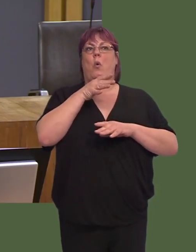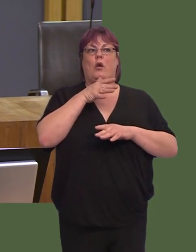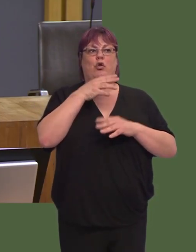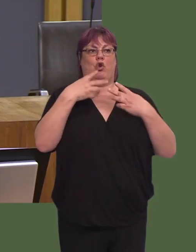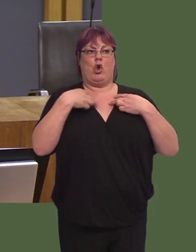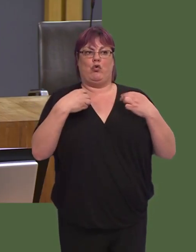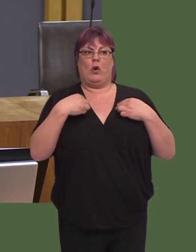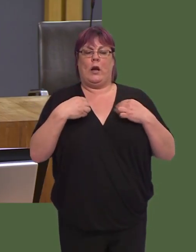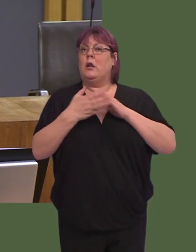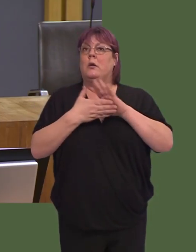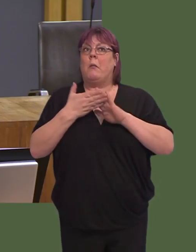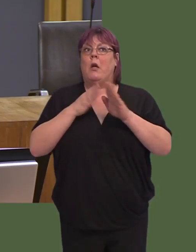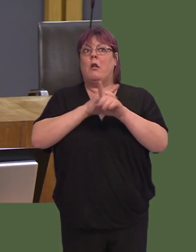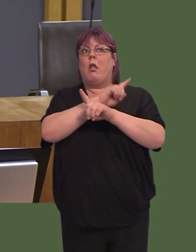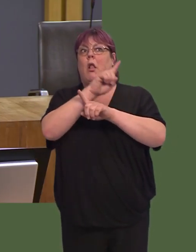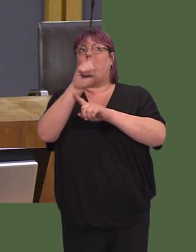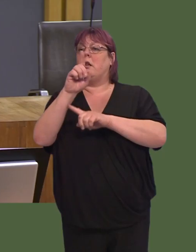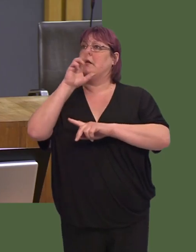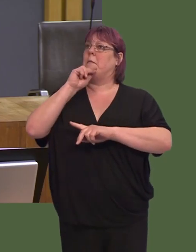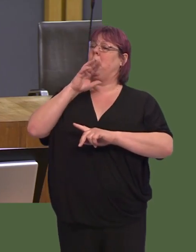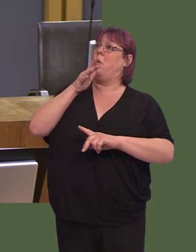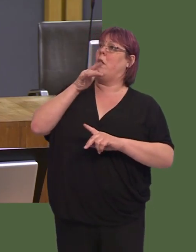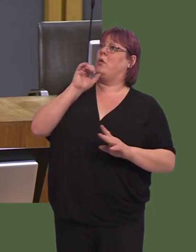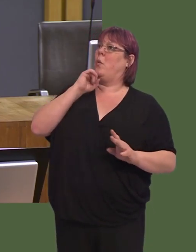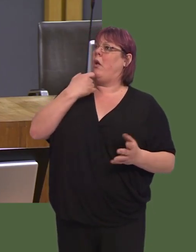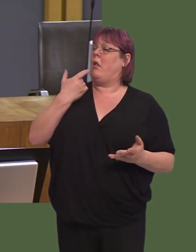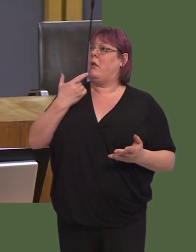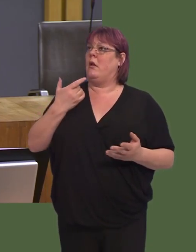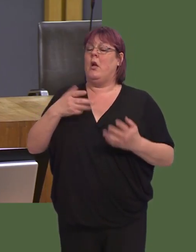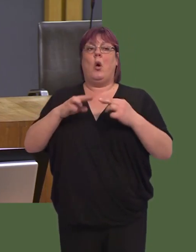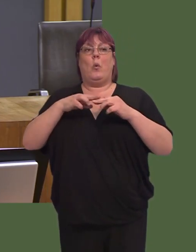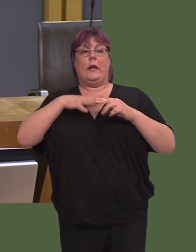While it might be quite difficult to monitor the progress of individuals using Welsh when